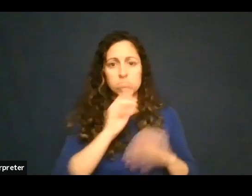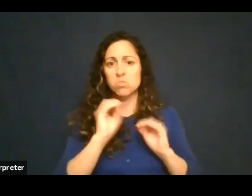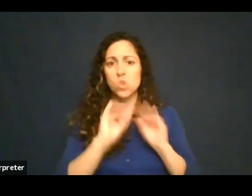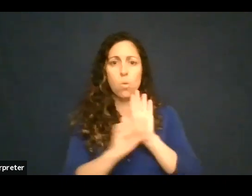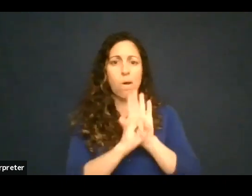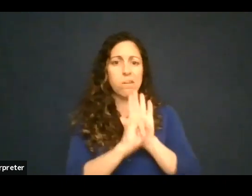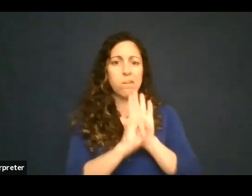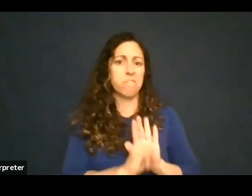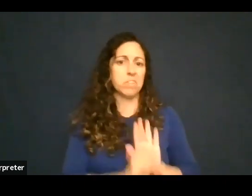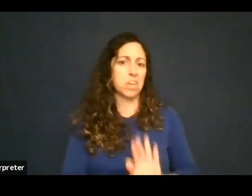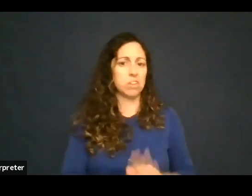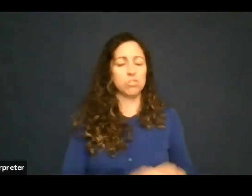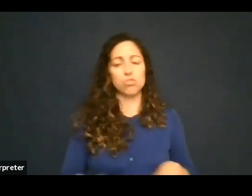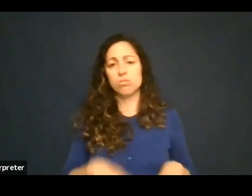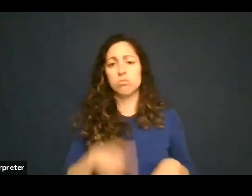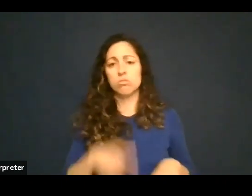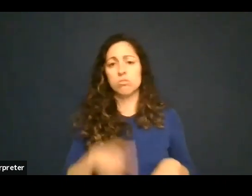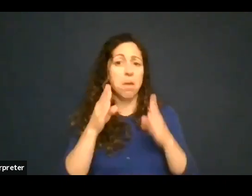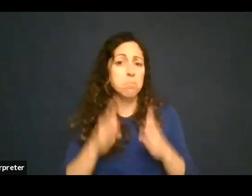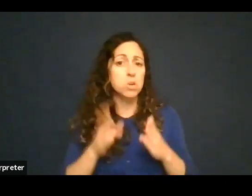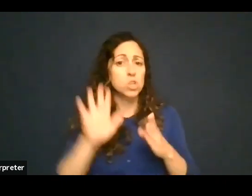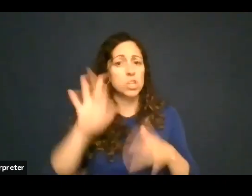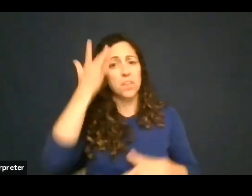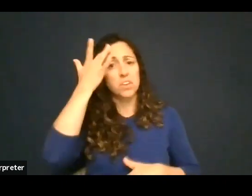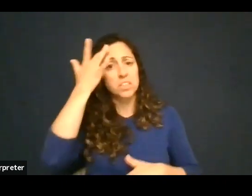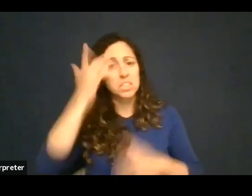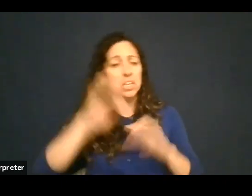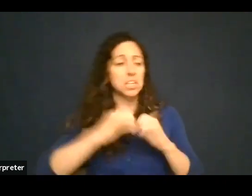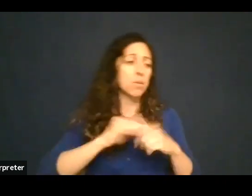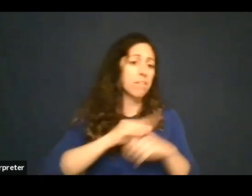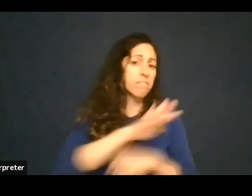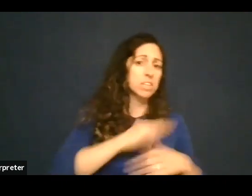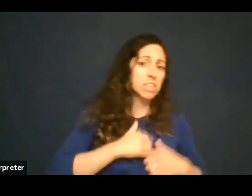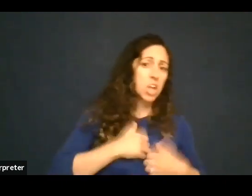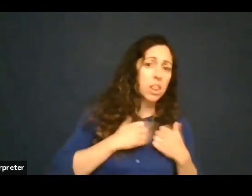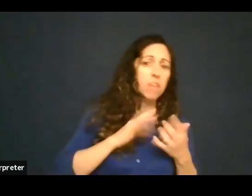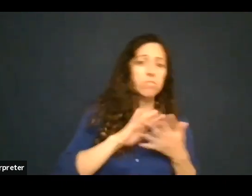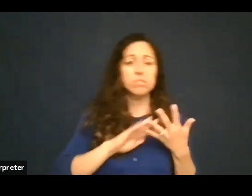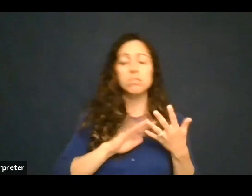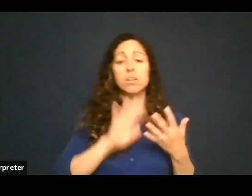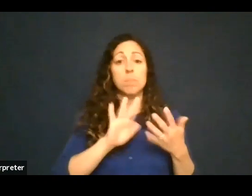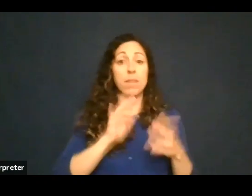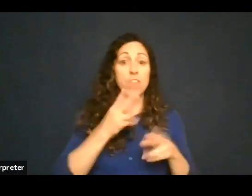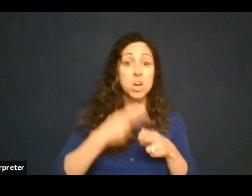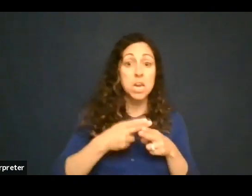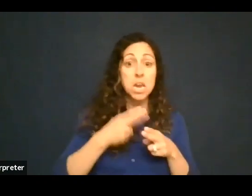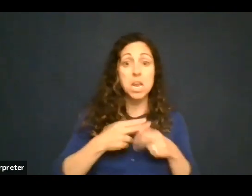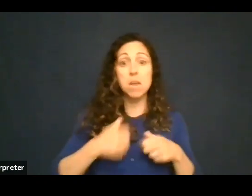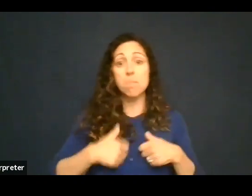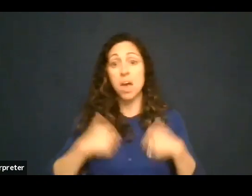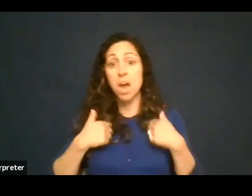But we never, ever share their name or their contact information, where they live, how to get in touch with them